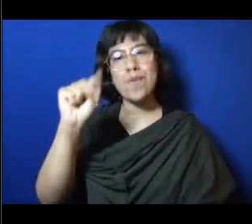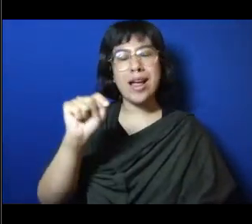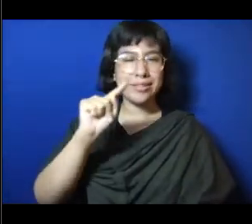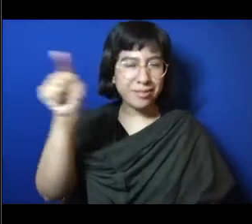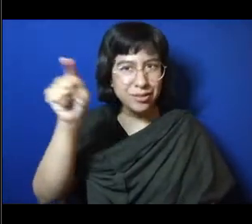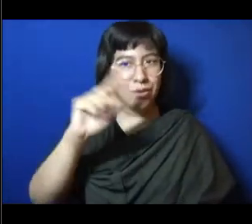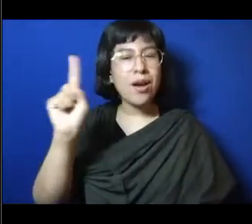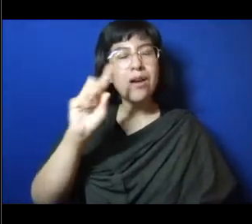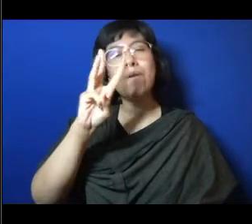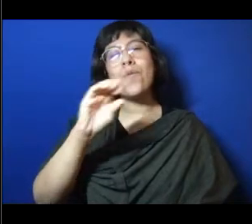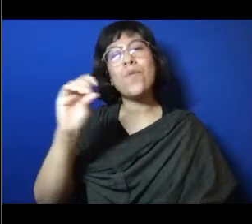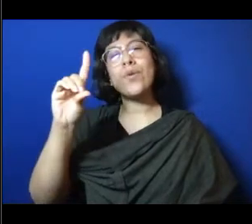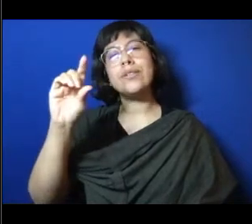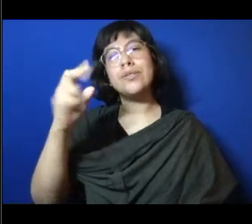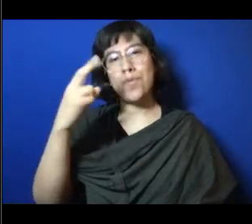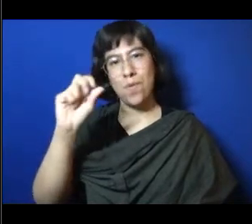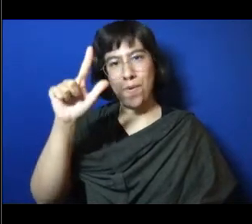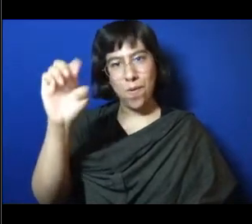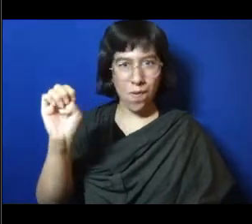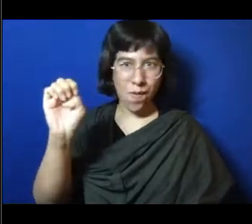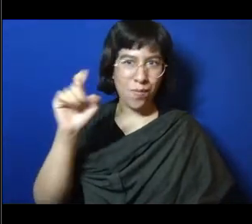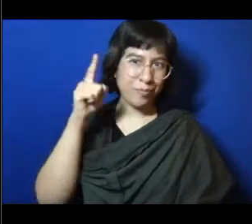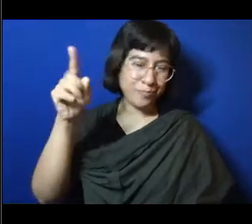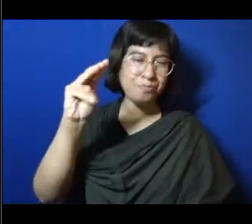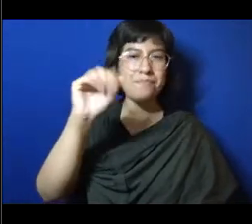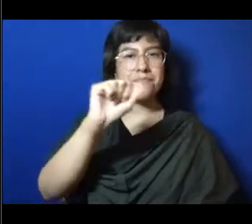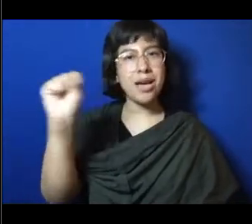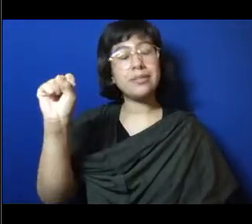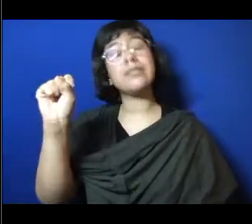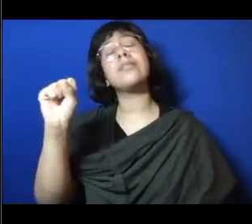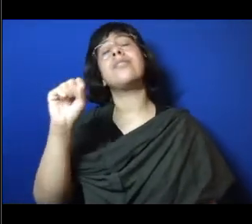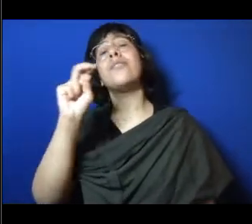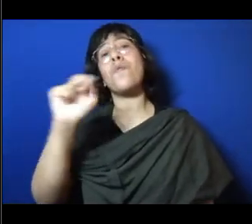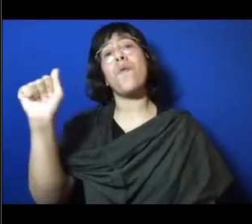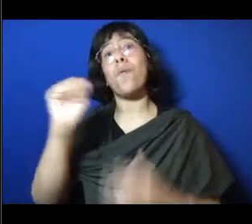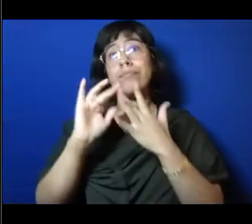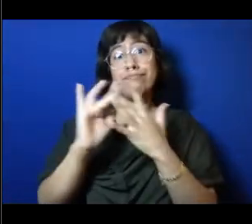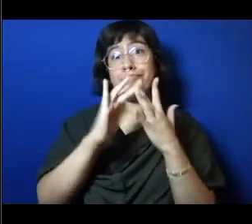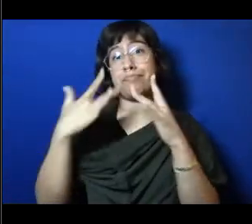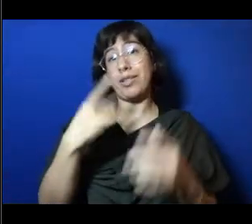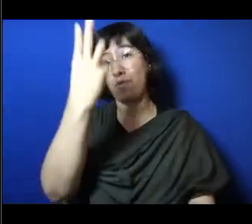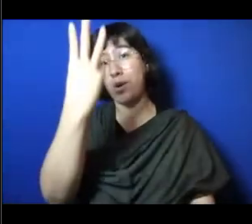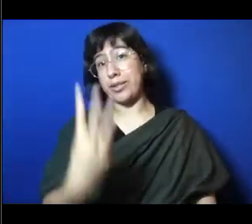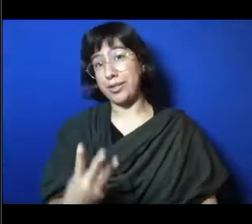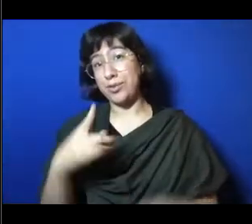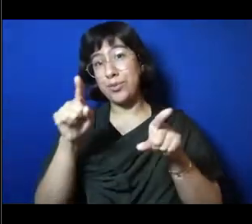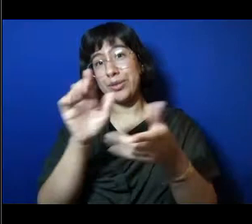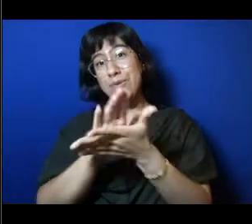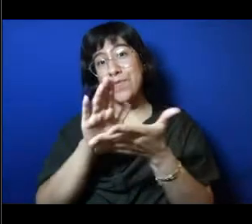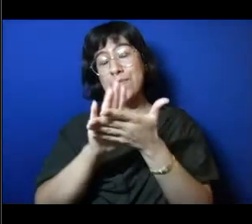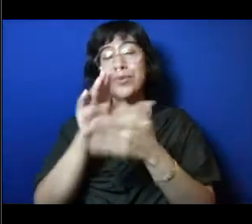here on Cape Cod, Massachusetts. NOAA Live webinars will be offered most Wednesdays during the school year at 4:00 PM Eastern,